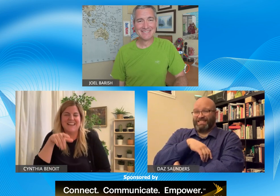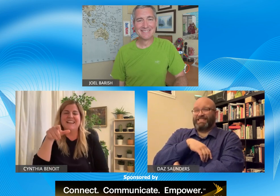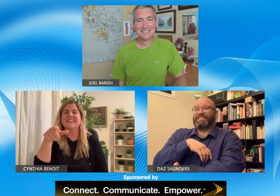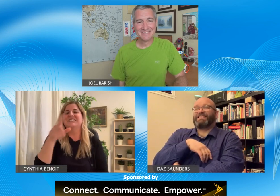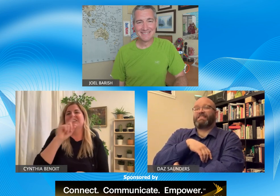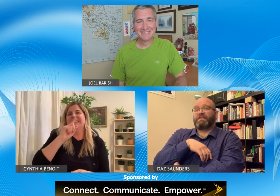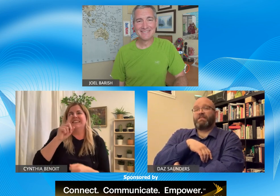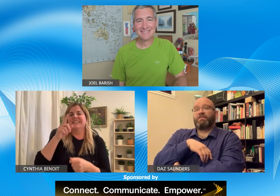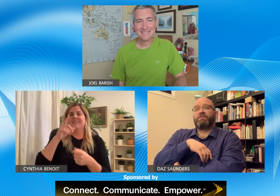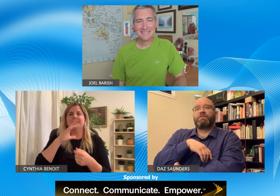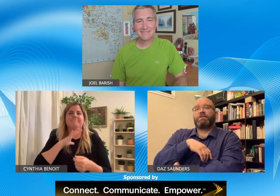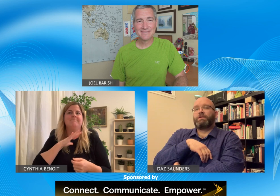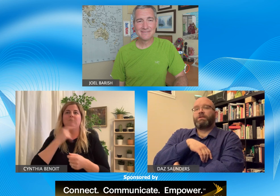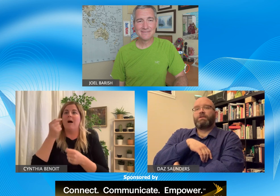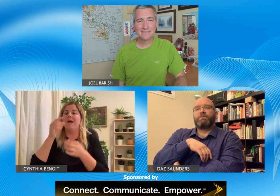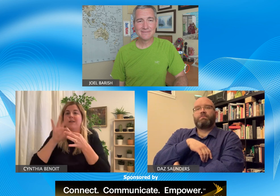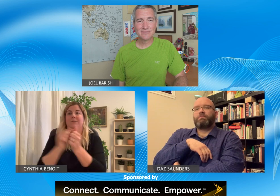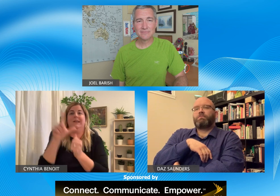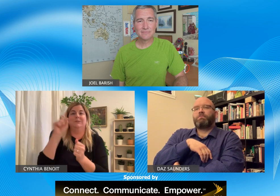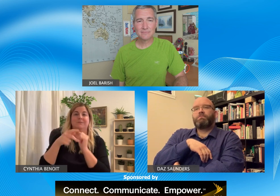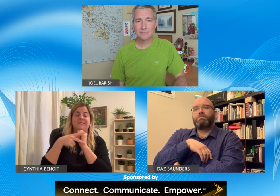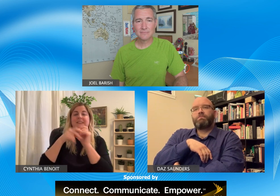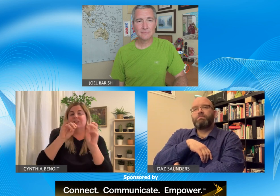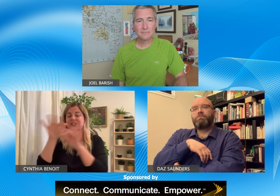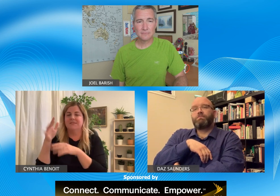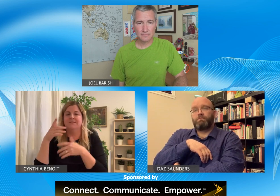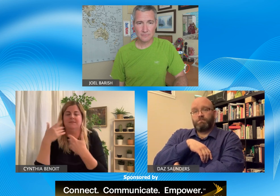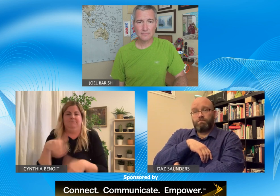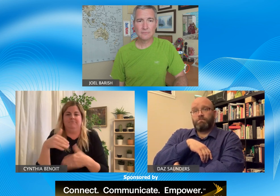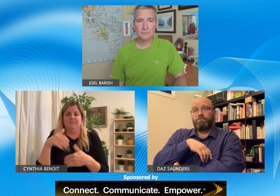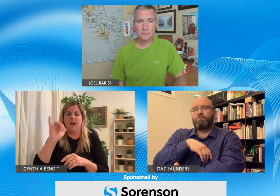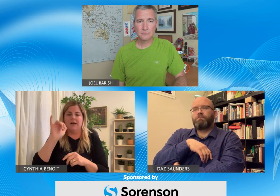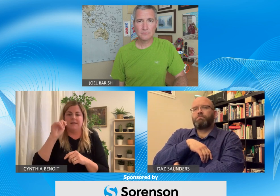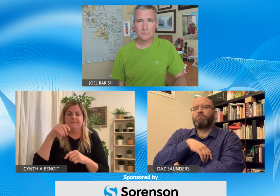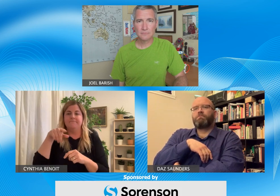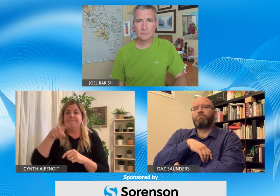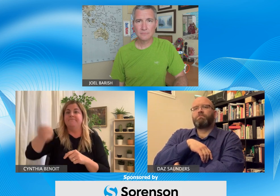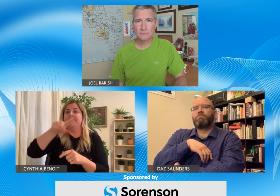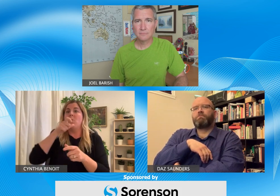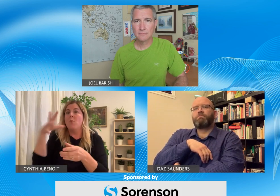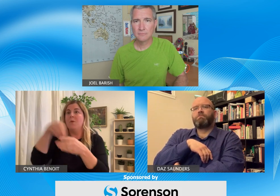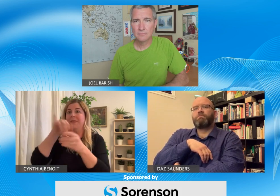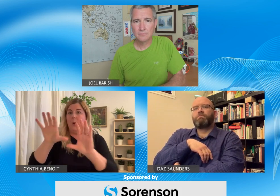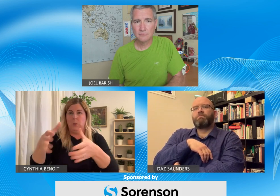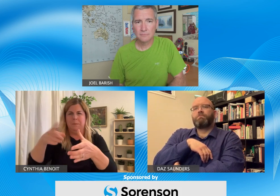This group permits us to pursue our preservation of LSQ.